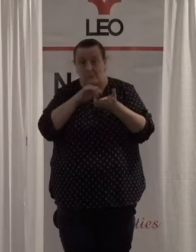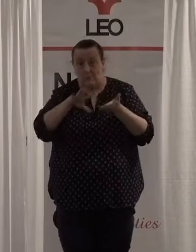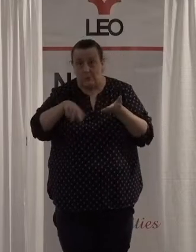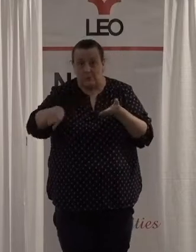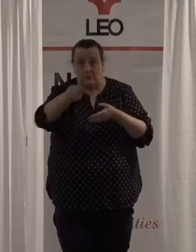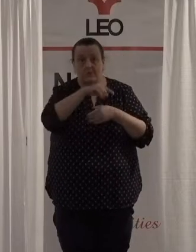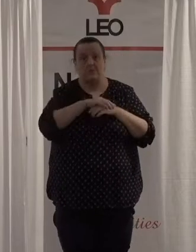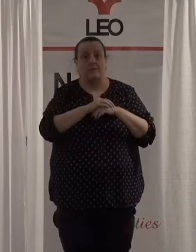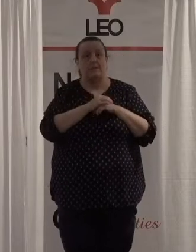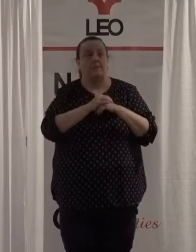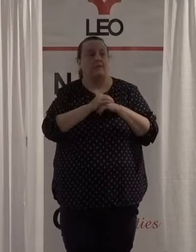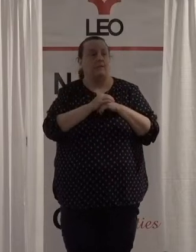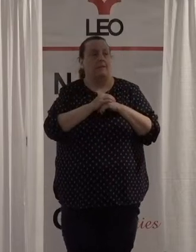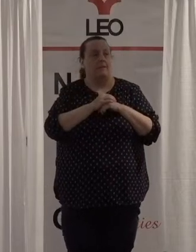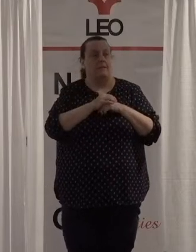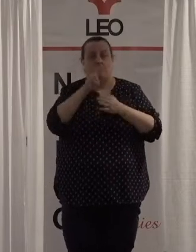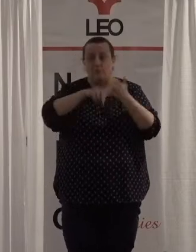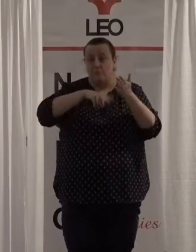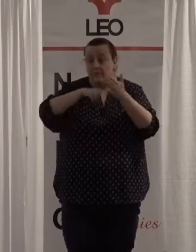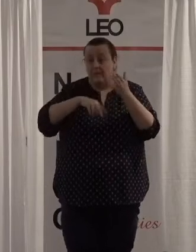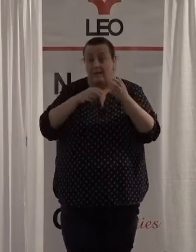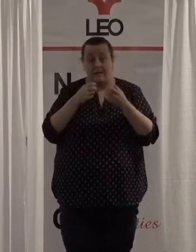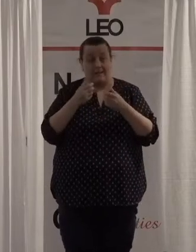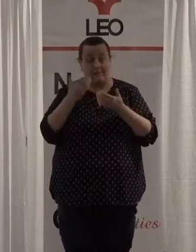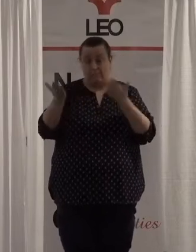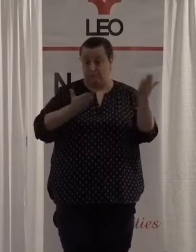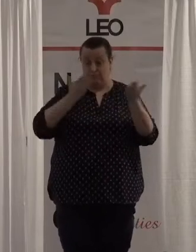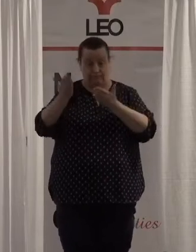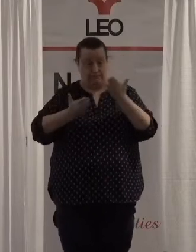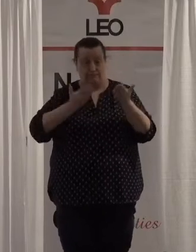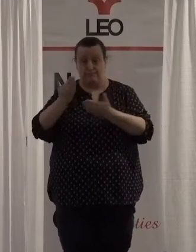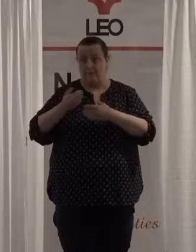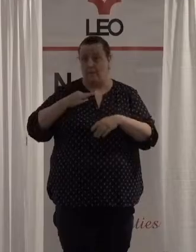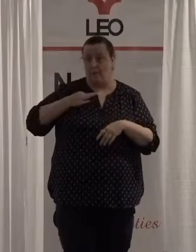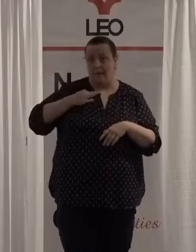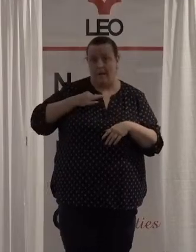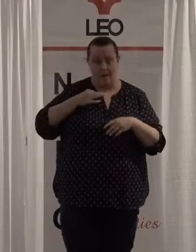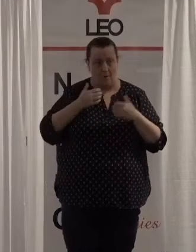READING ALL OF THE APPLICATIONS AND EVERYTHING, IT'S ALWAYS CHALLENGING OF COURSE TO CHOOSE RECIPIENTS.